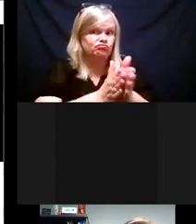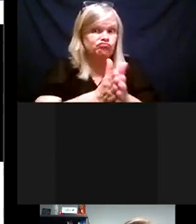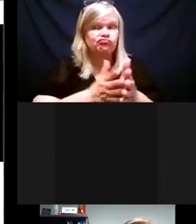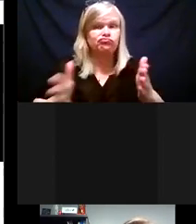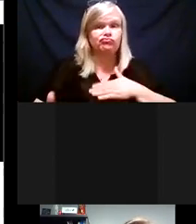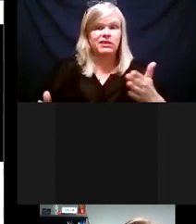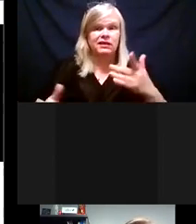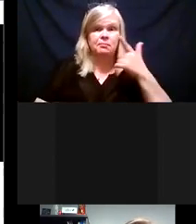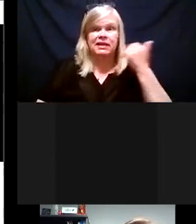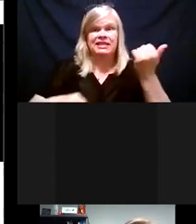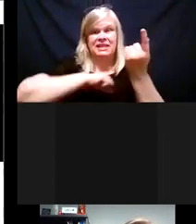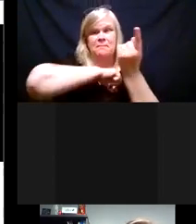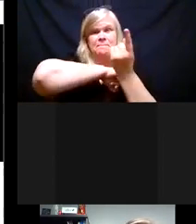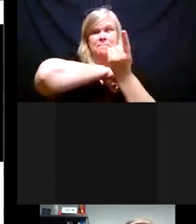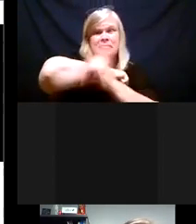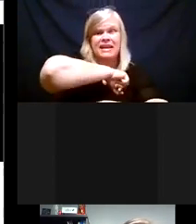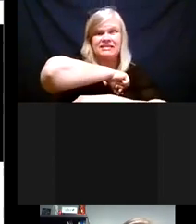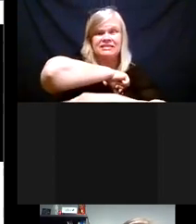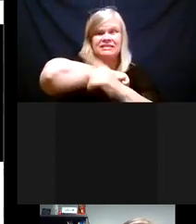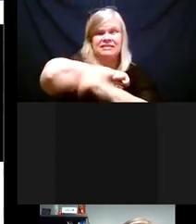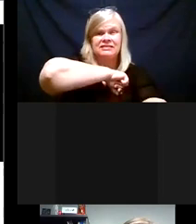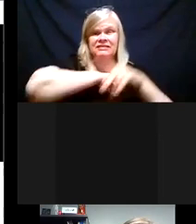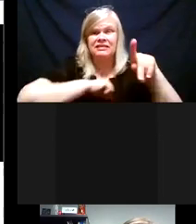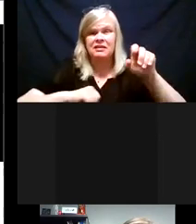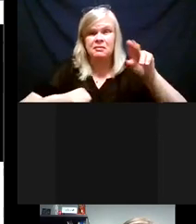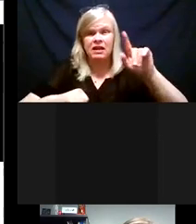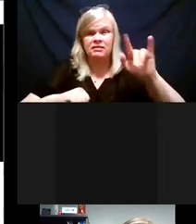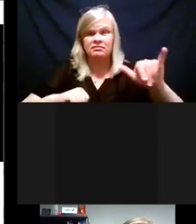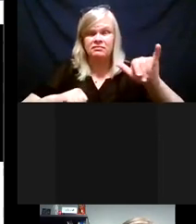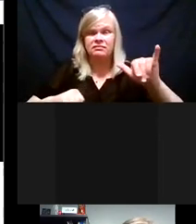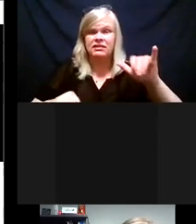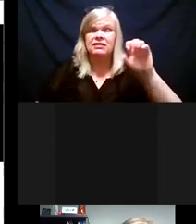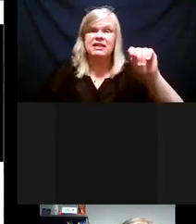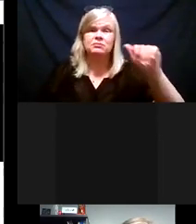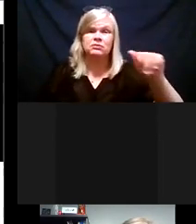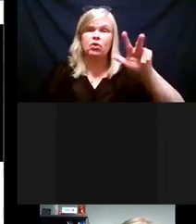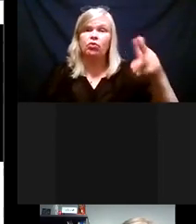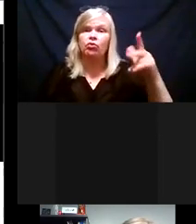PENALTY FOR A SEX ABUSE IN THE 3RD DEGREE MIGHT NOT BE A